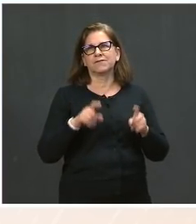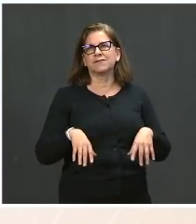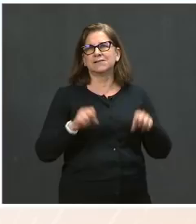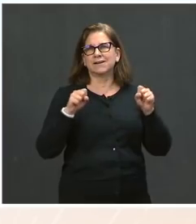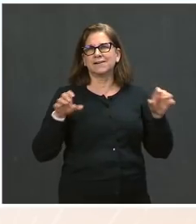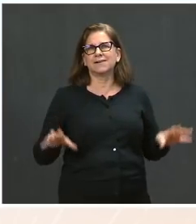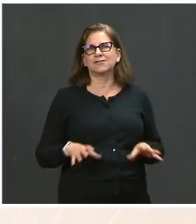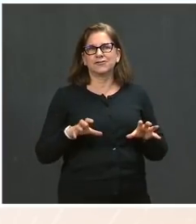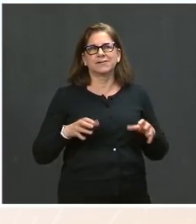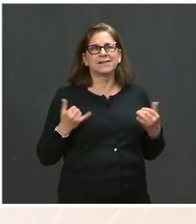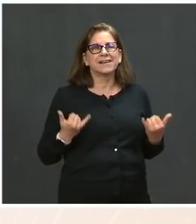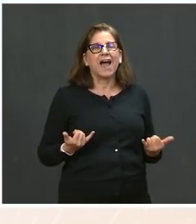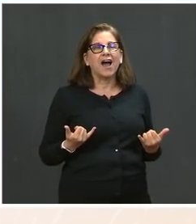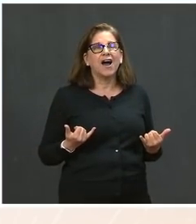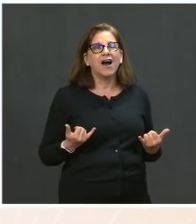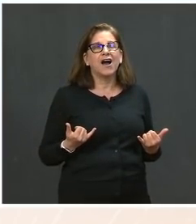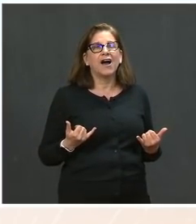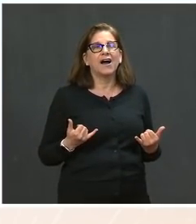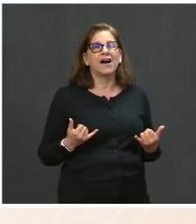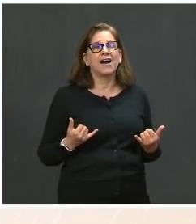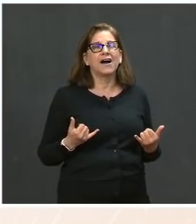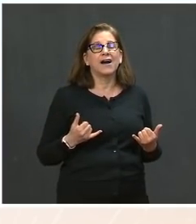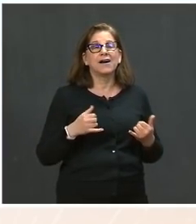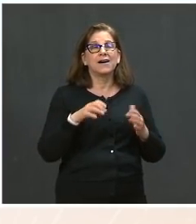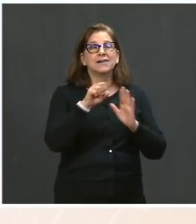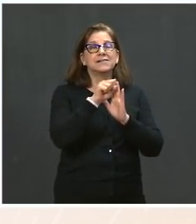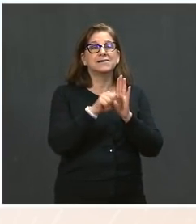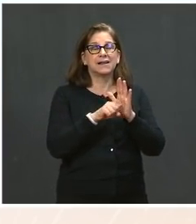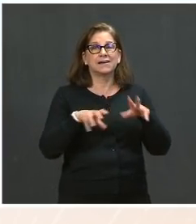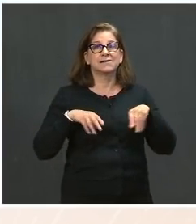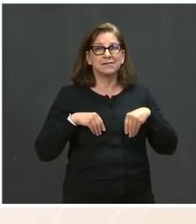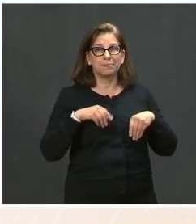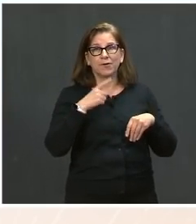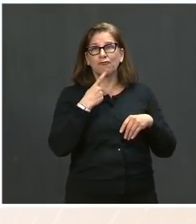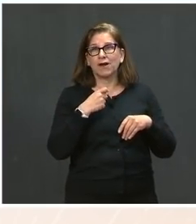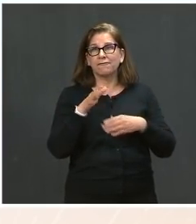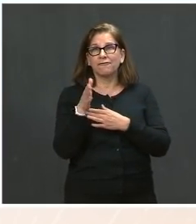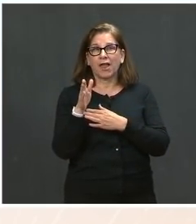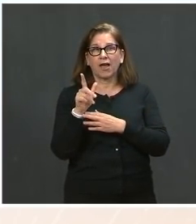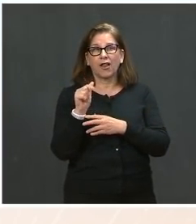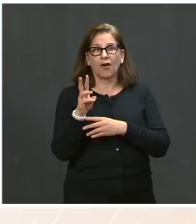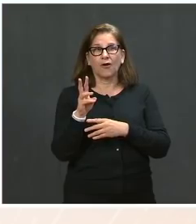Take red flag laws, as an example. There are 19 states, many of -- have implemented those laws